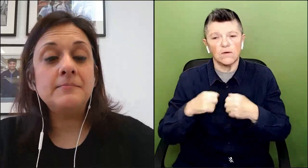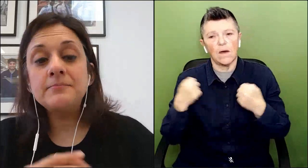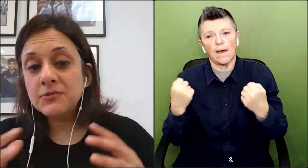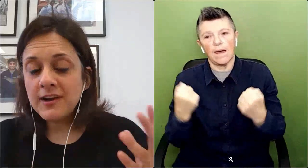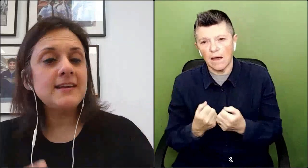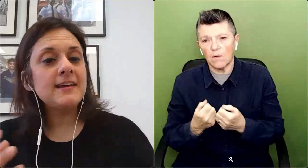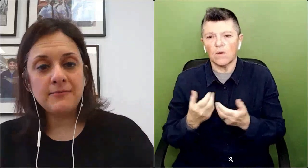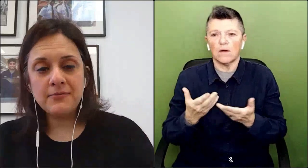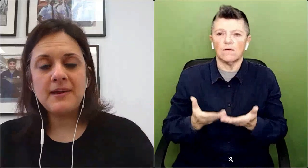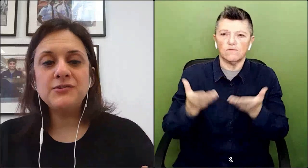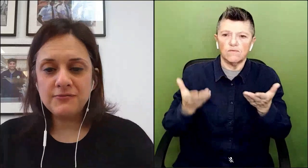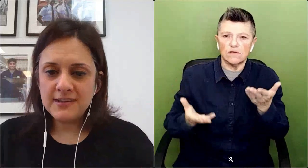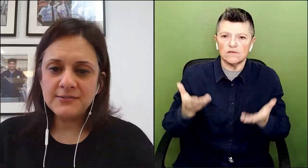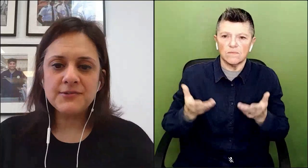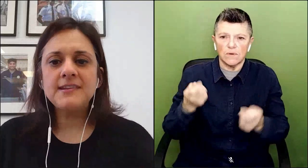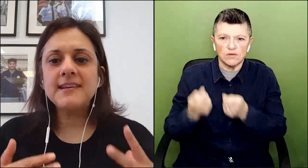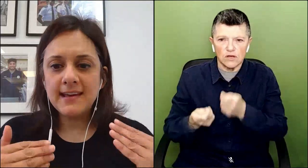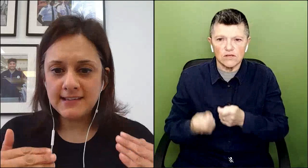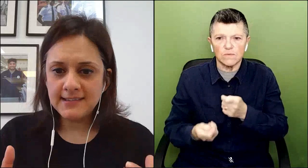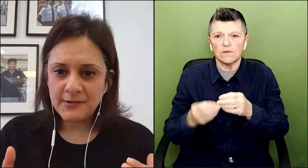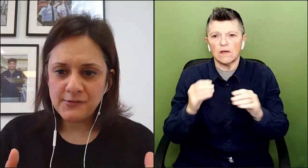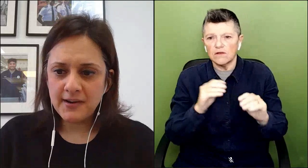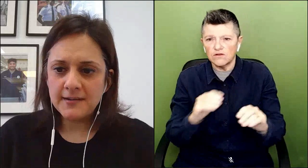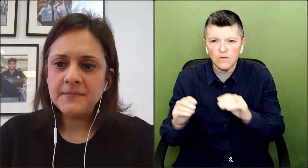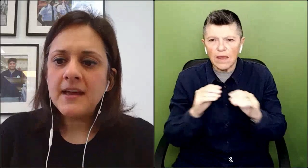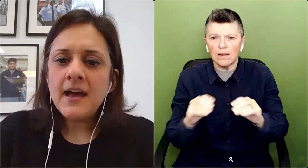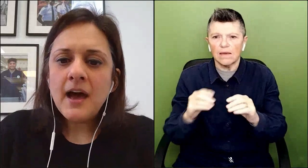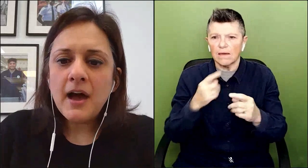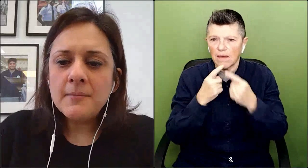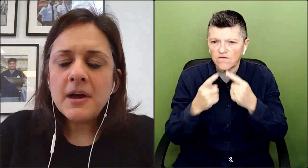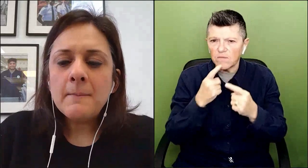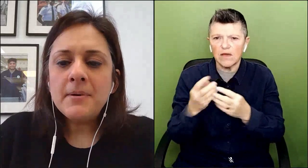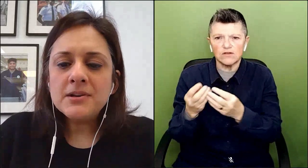training, information, resources, et cetera.